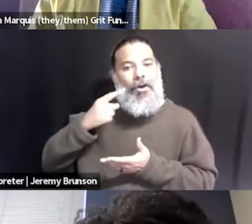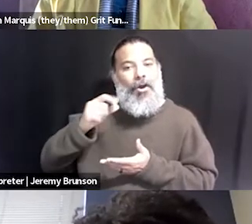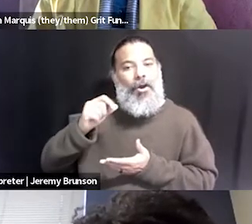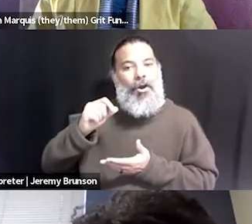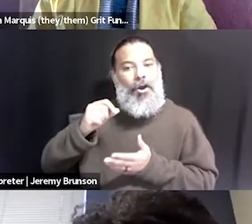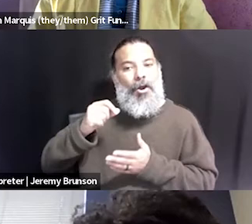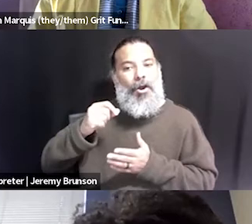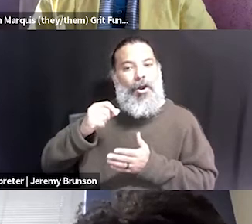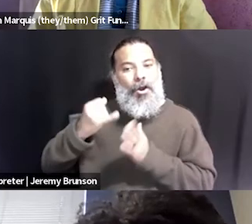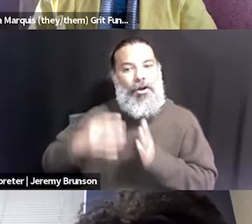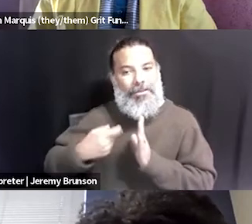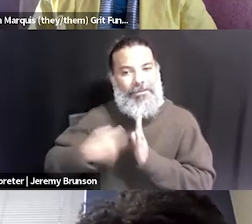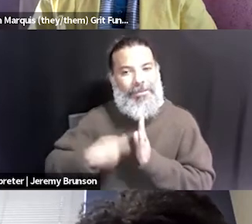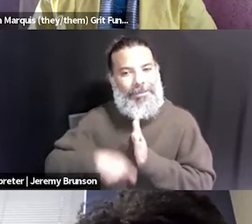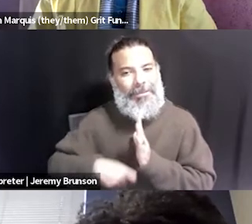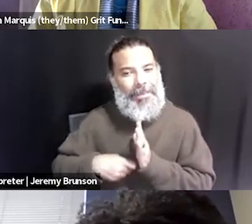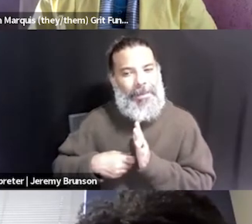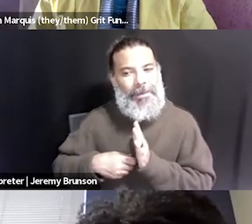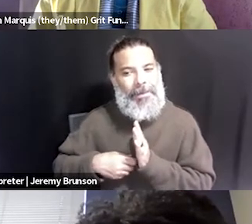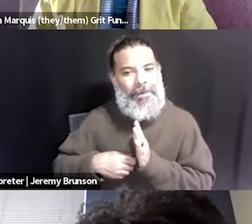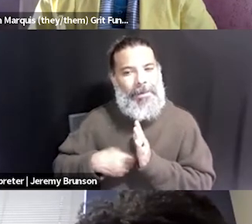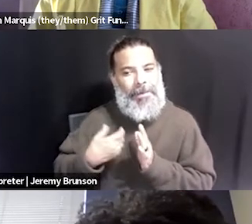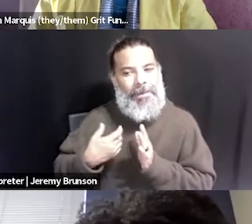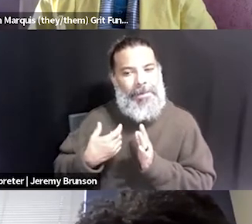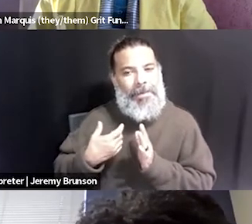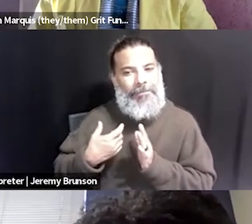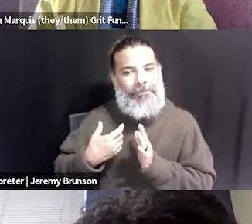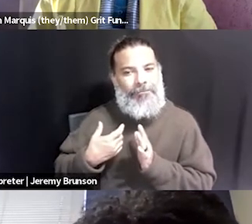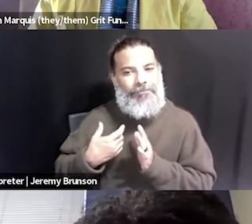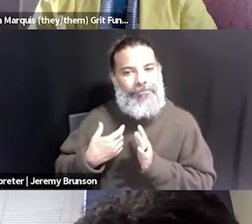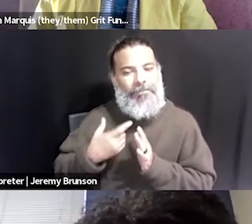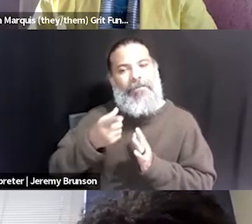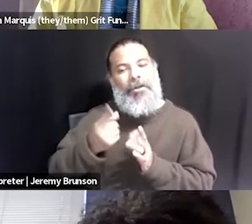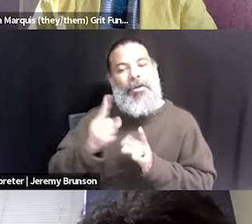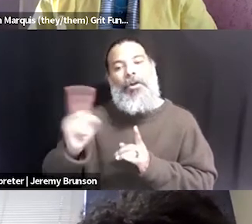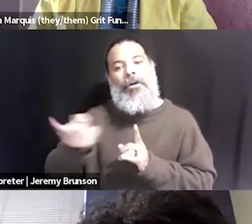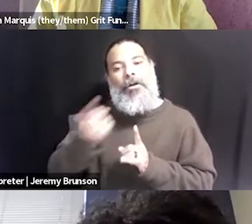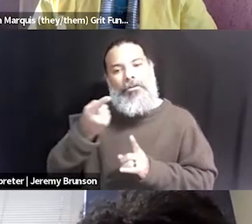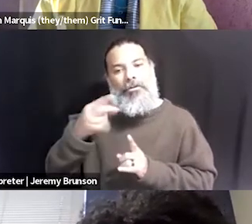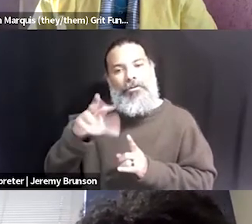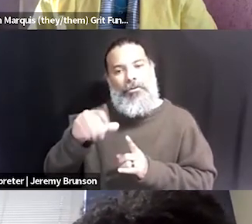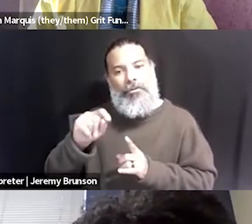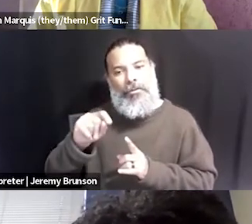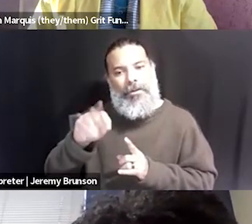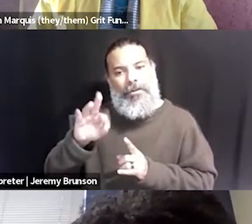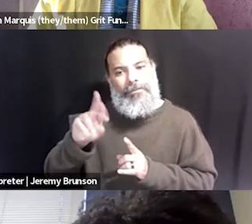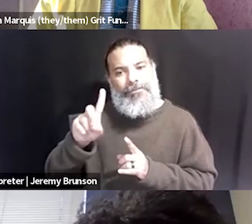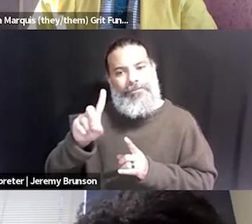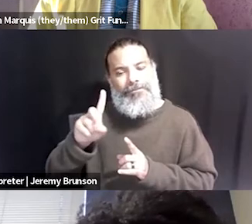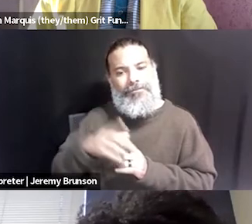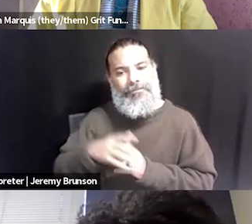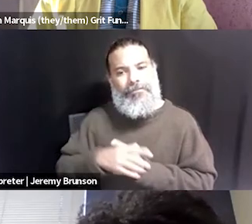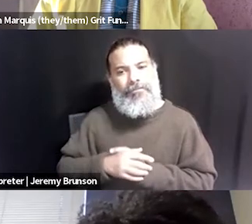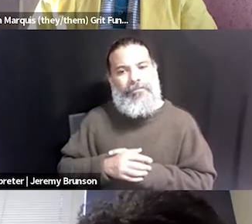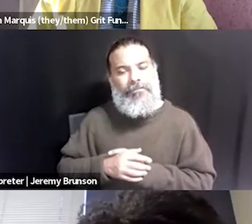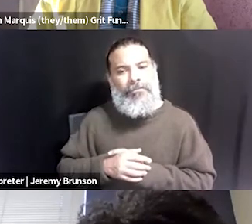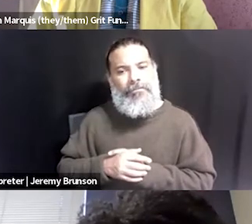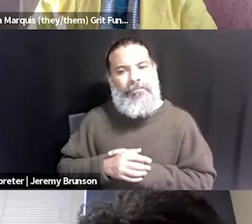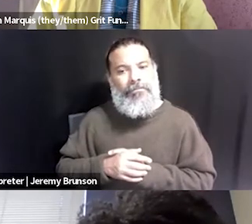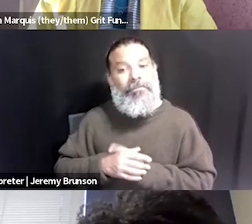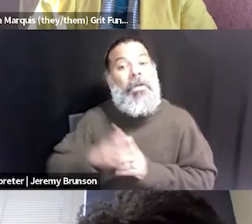That, you know, then it's like, if you were coming to Grit Fund as a portion of the funding